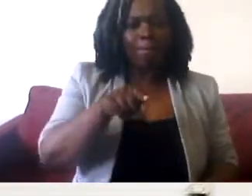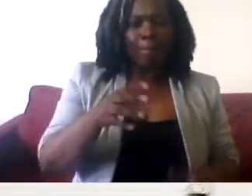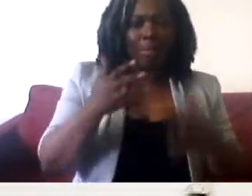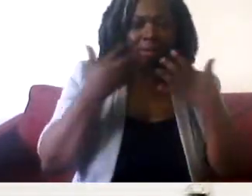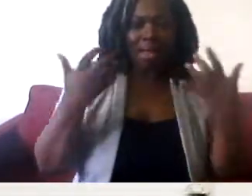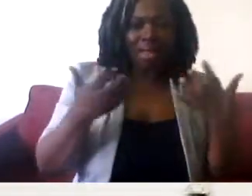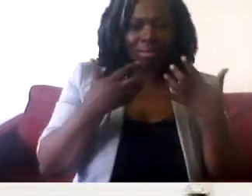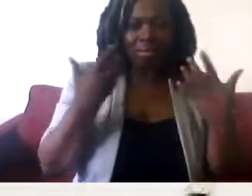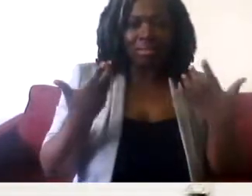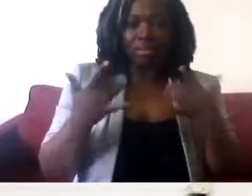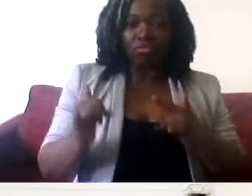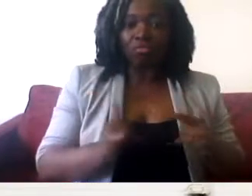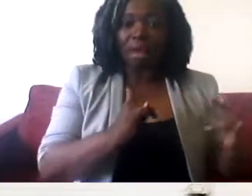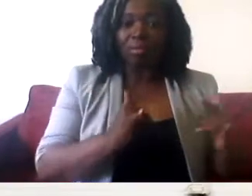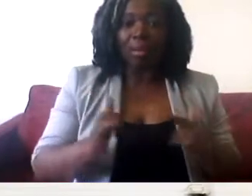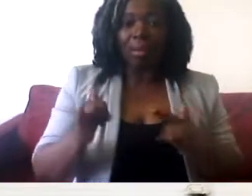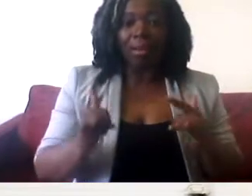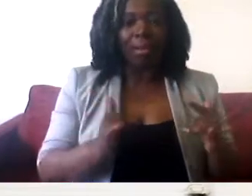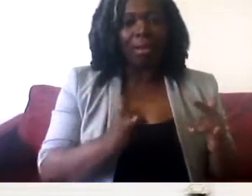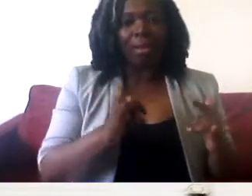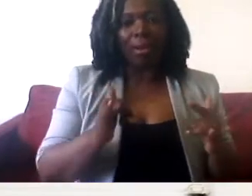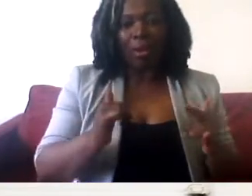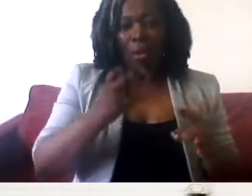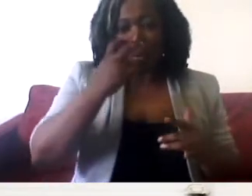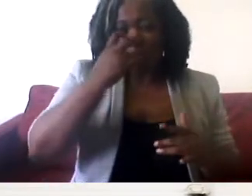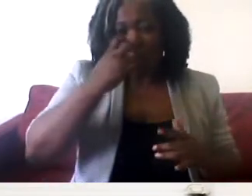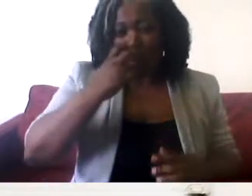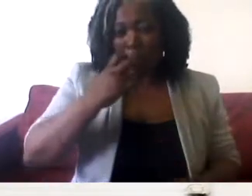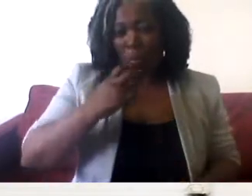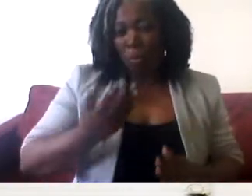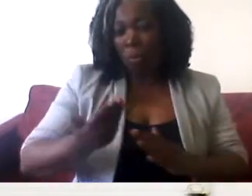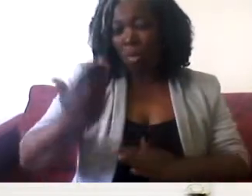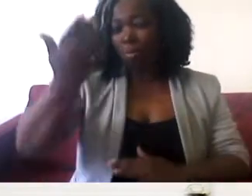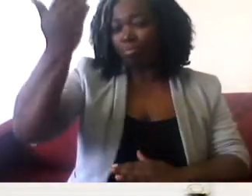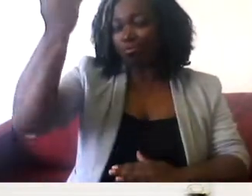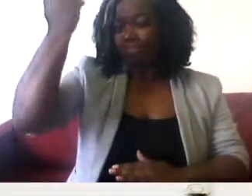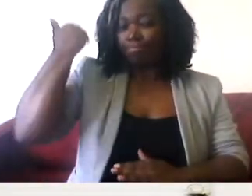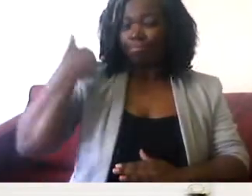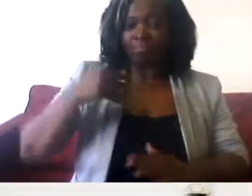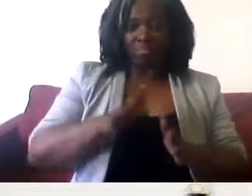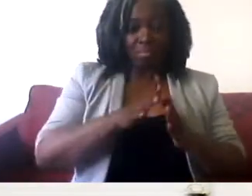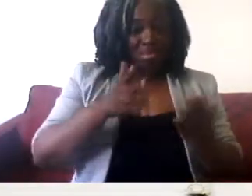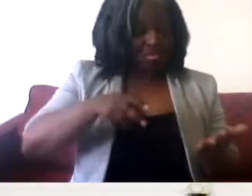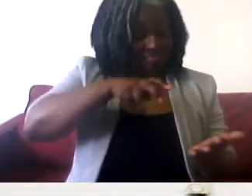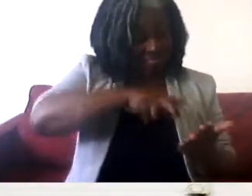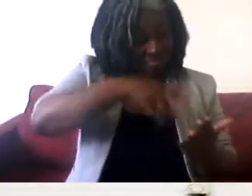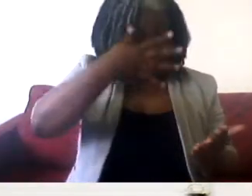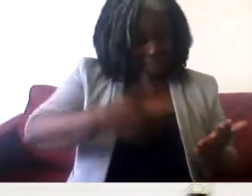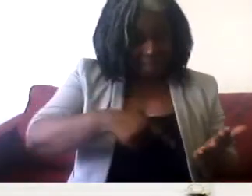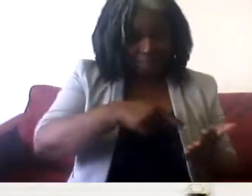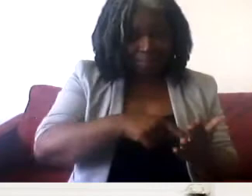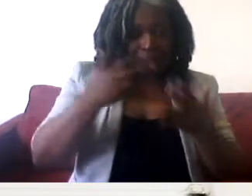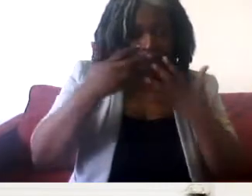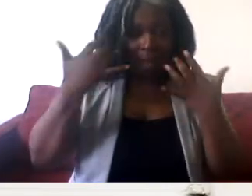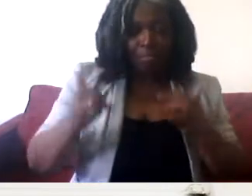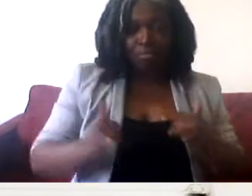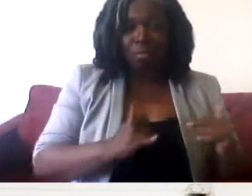Cradle are one of the oldest games recorded in human history and that we